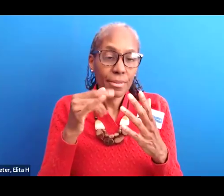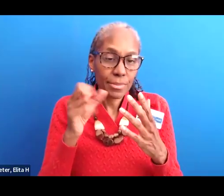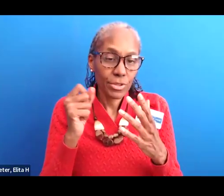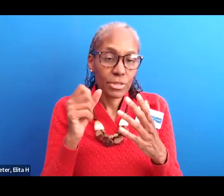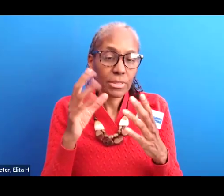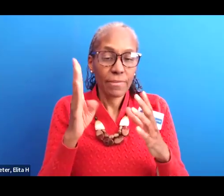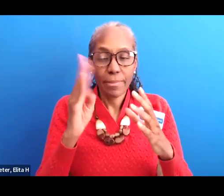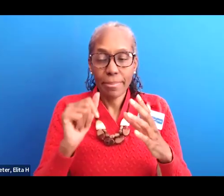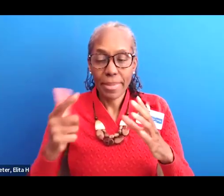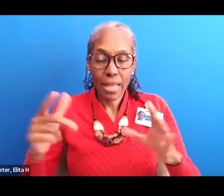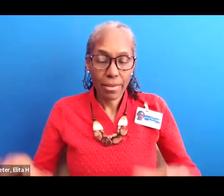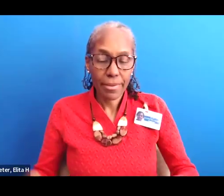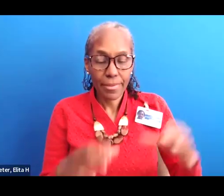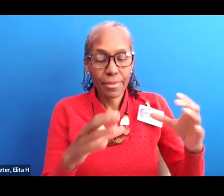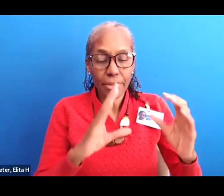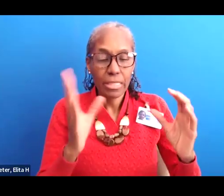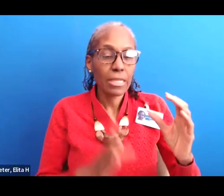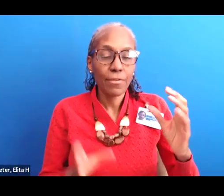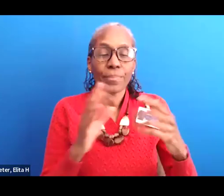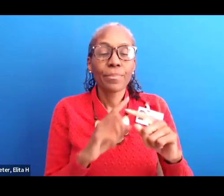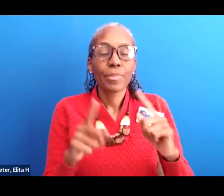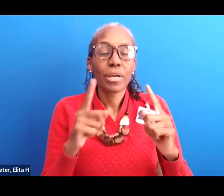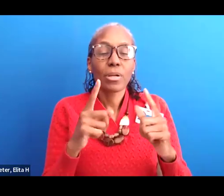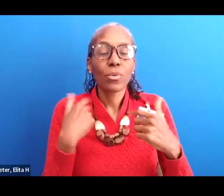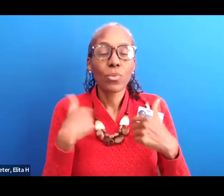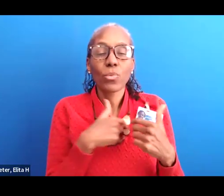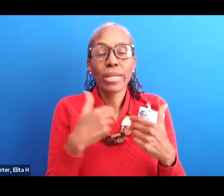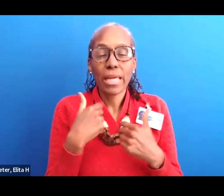They went to the urologist who pretty much dismissed about other option.